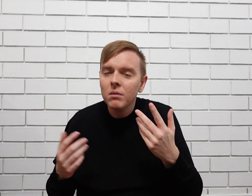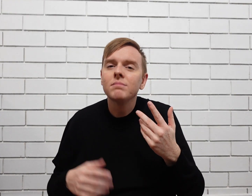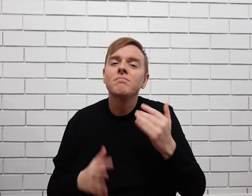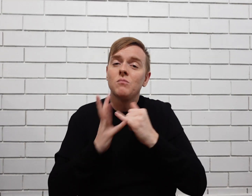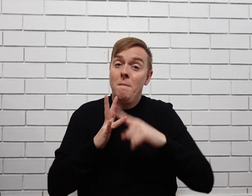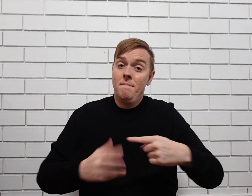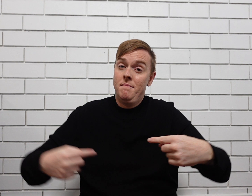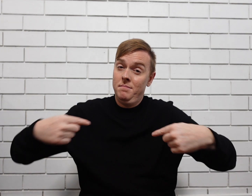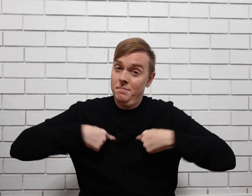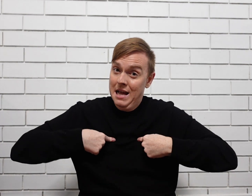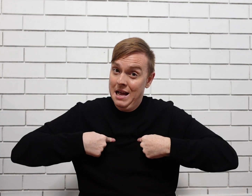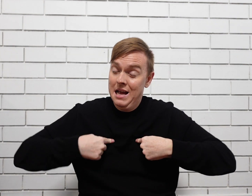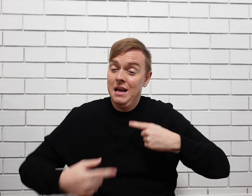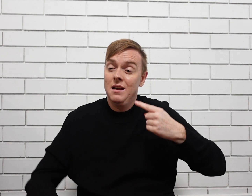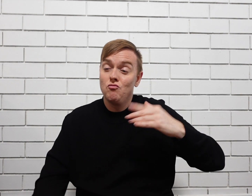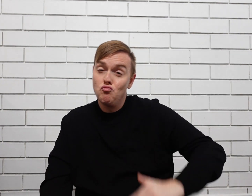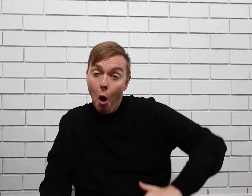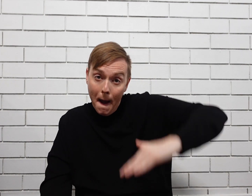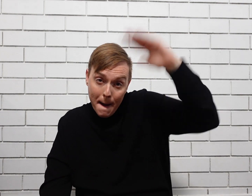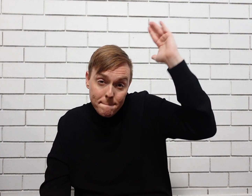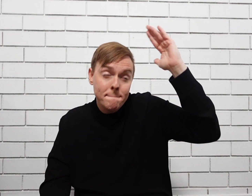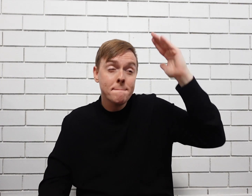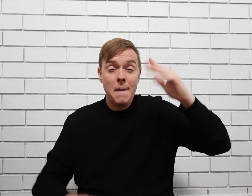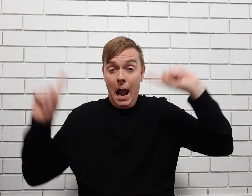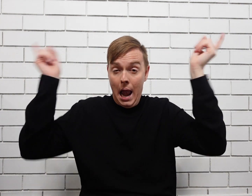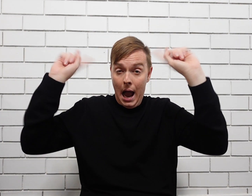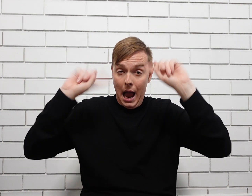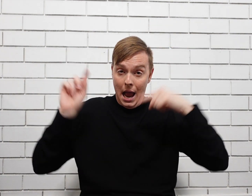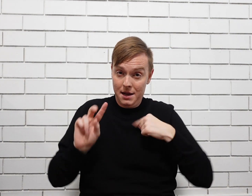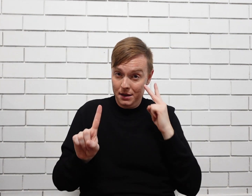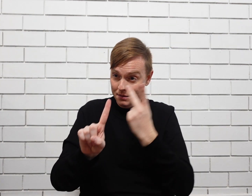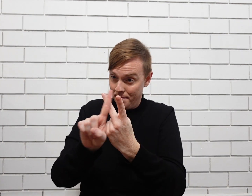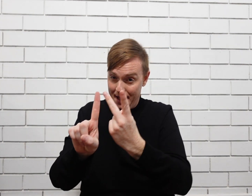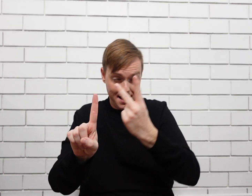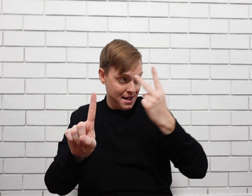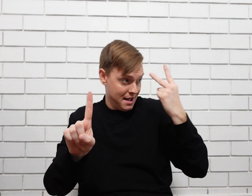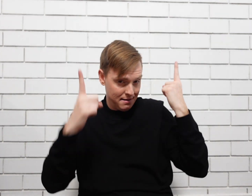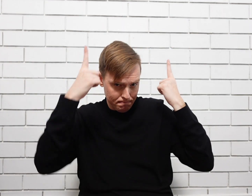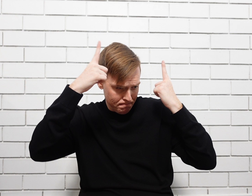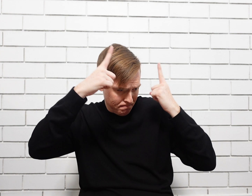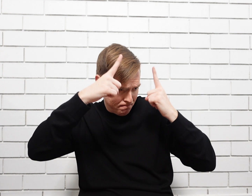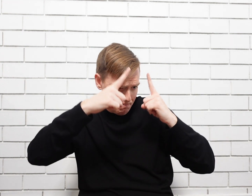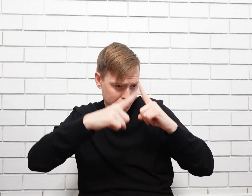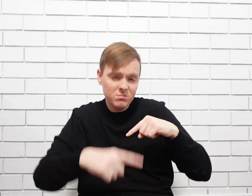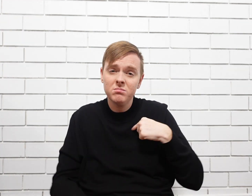But for me, now I look back and work it out